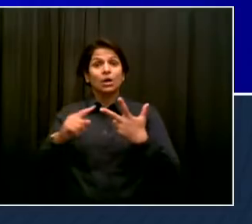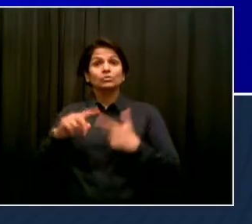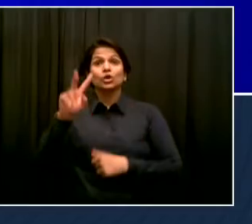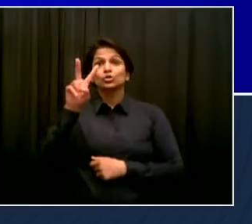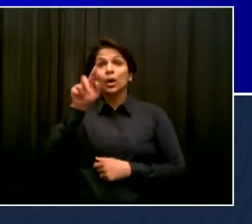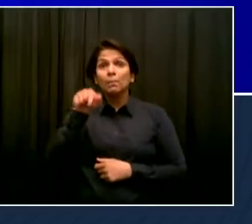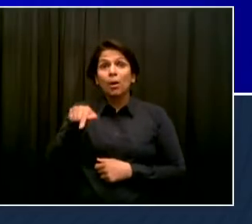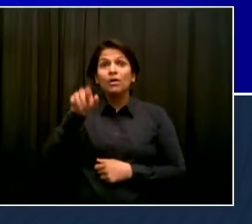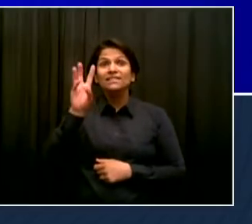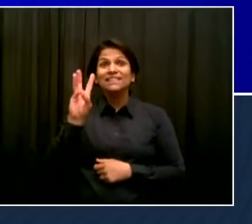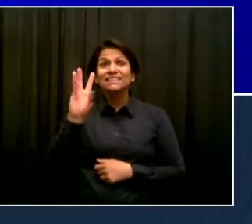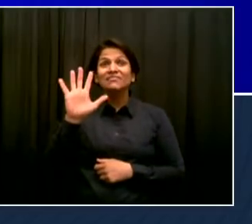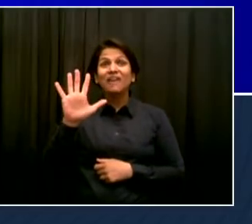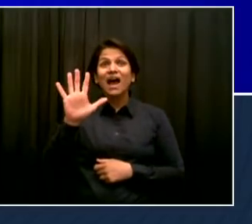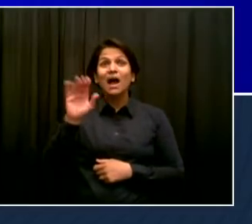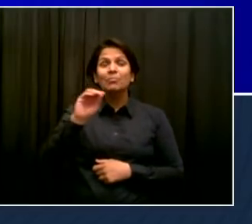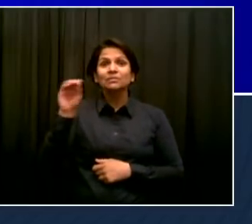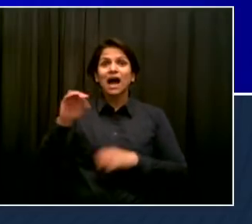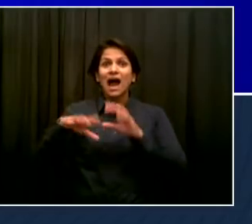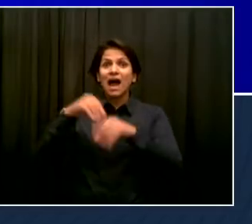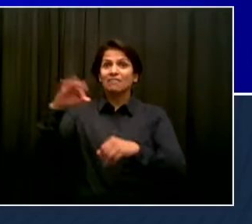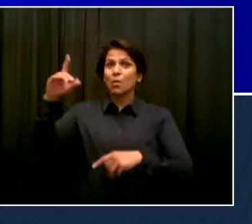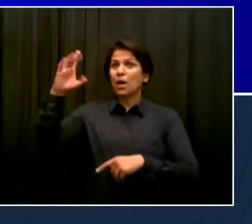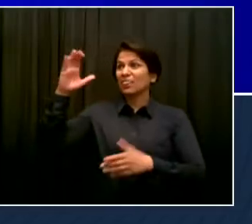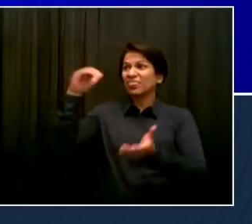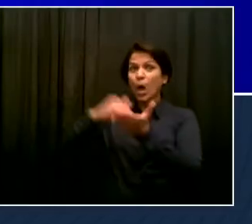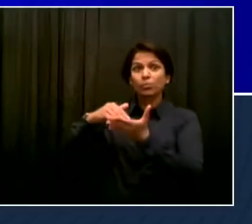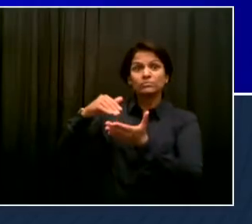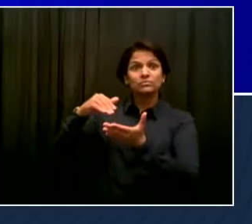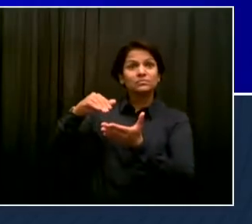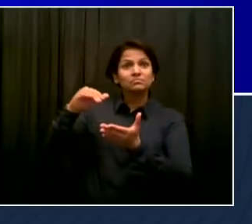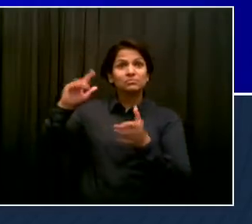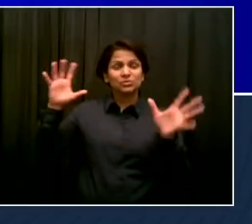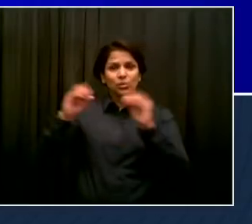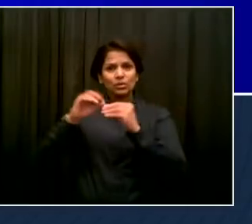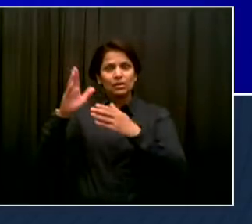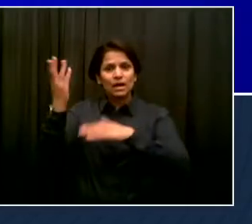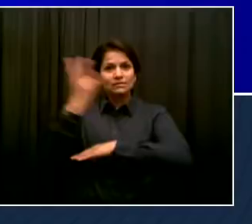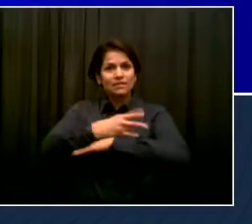GREAT. CONFIRMED POSITIVITY, 5.235% AND TODAY'S HOSPITALIZATION RATE